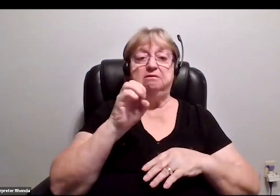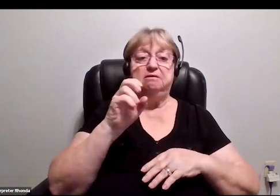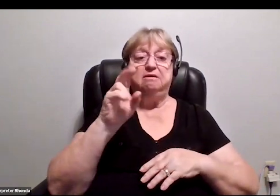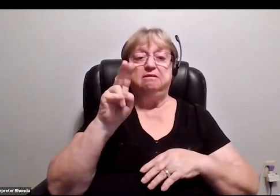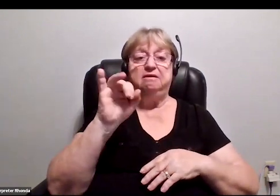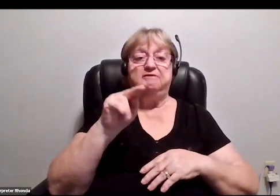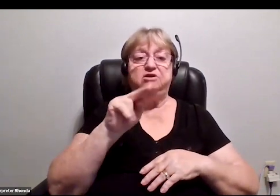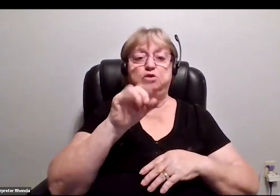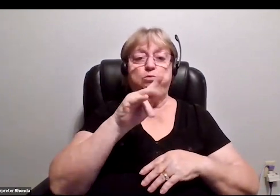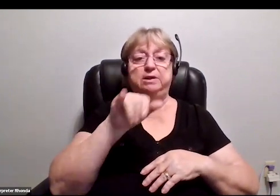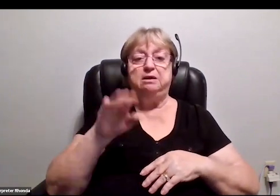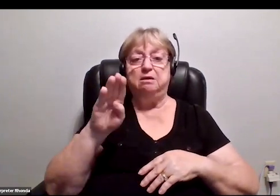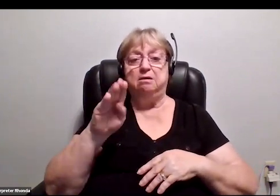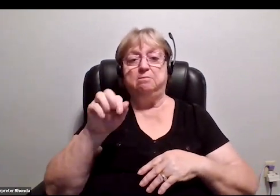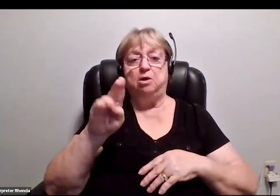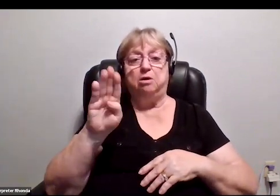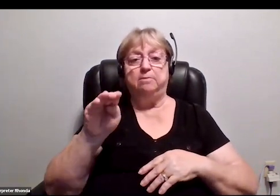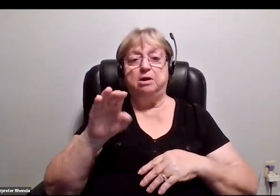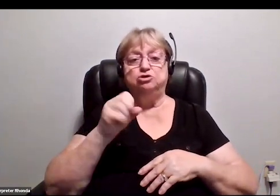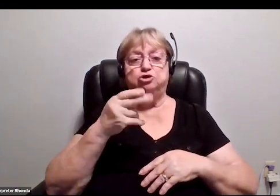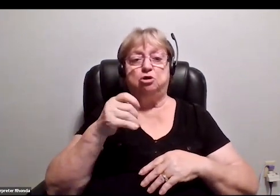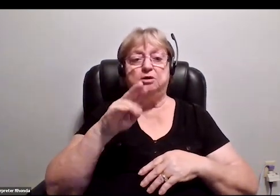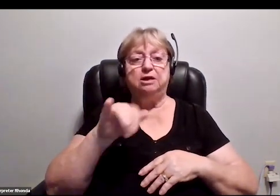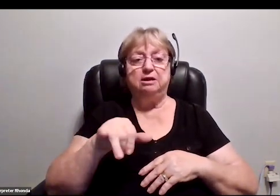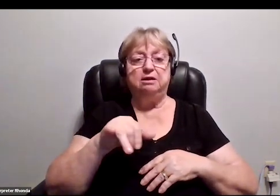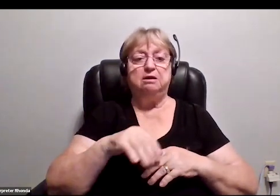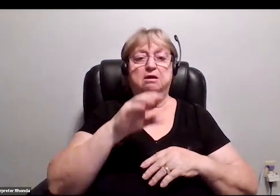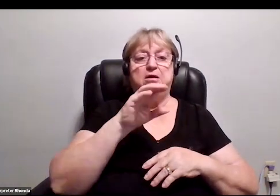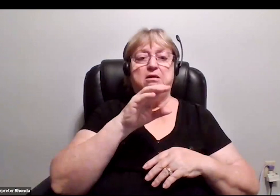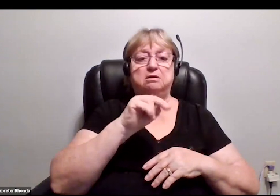Dr. Nicole Karn, Dr. Charles Bell, and Kate Zakharova,